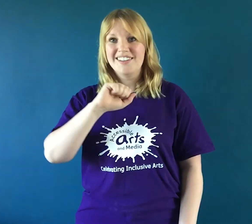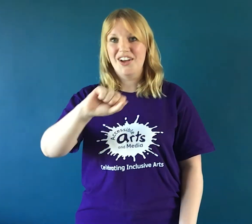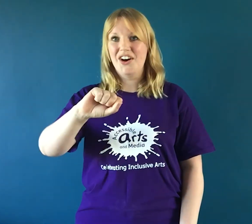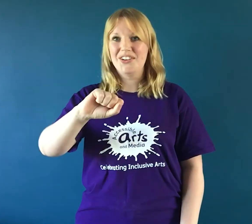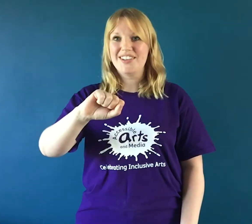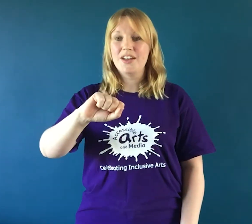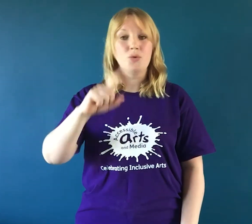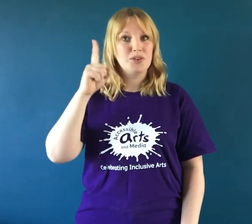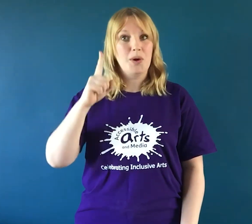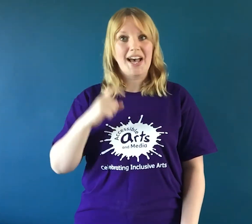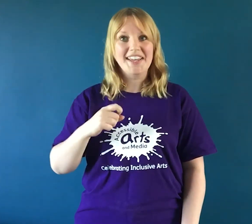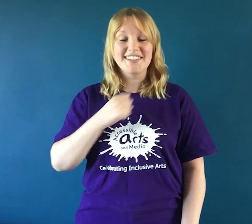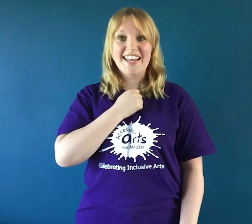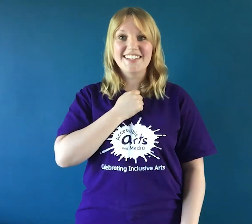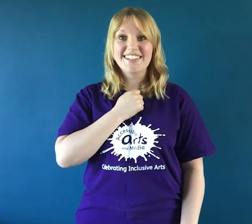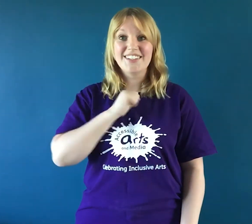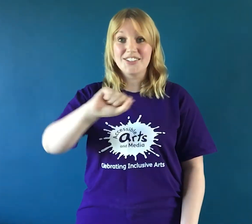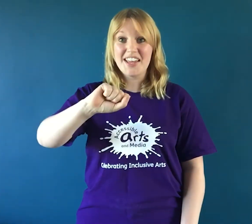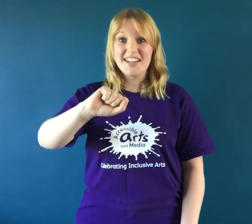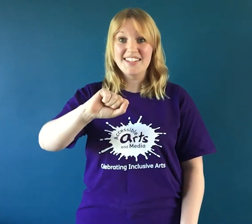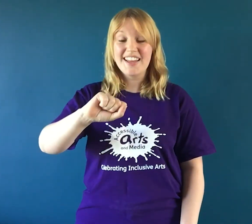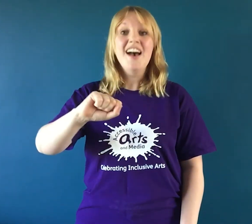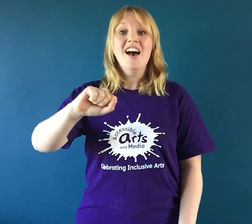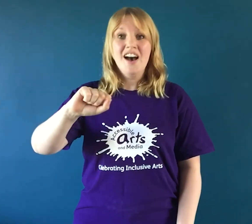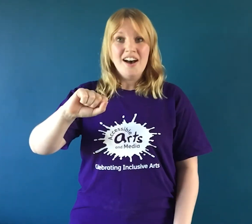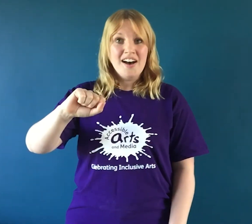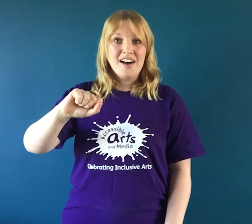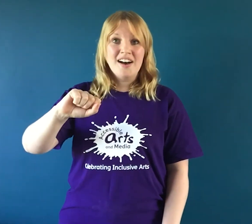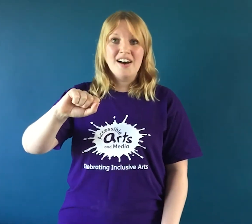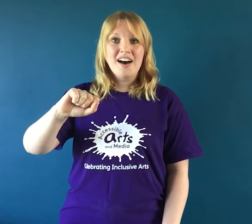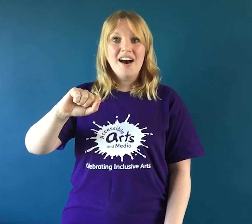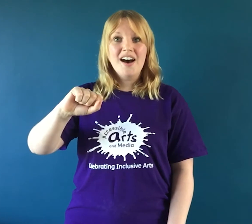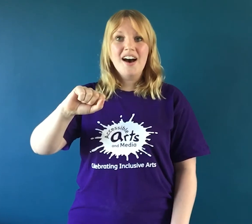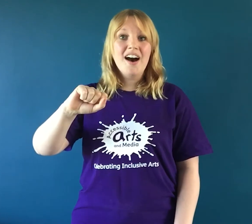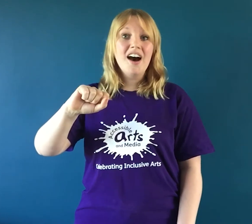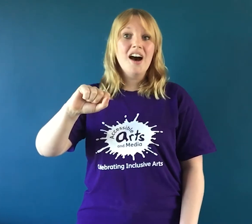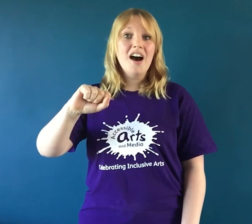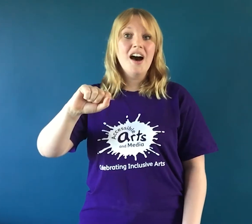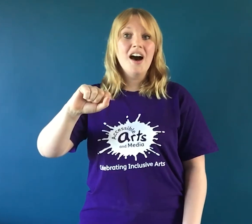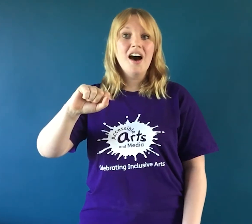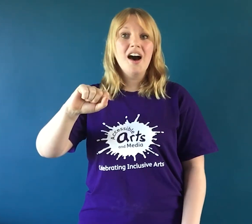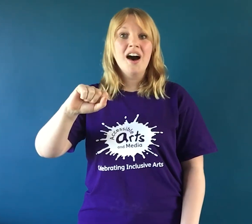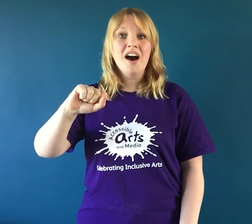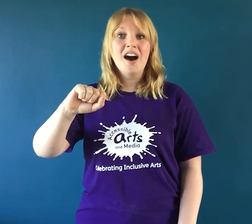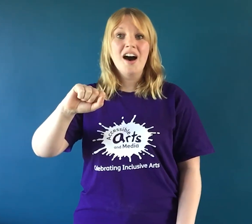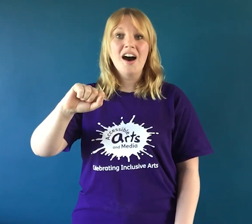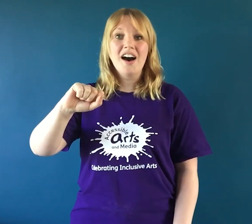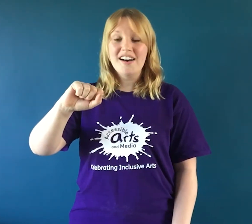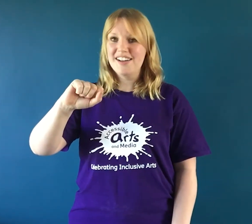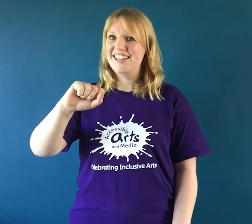Your turn oh it’s quite high isn't it? Your turn. Ah, ah, ah, ah, ah..